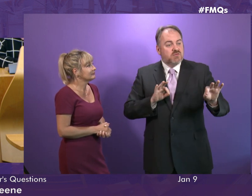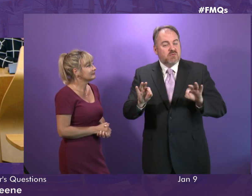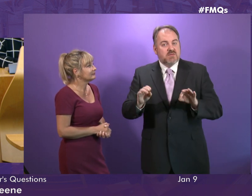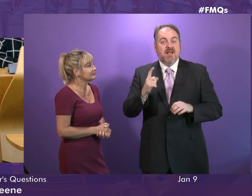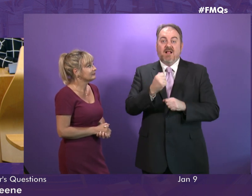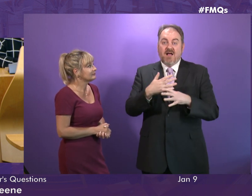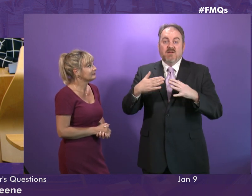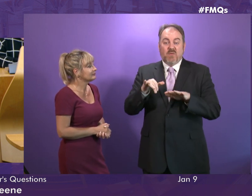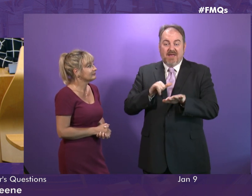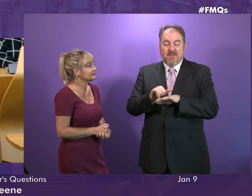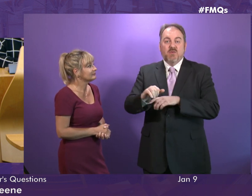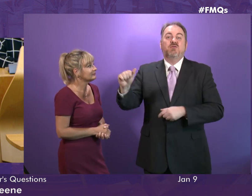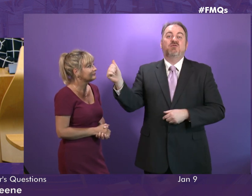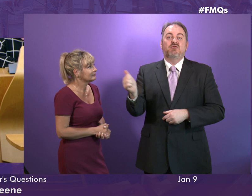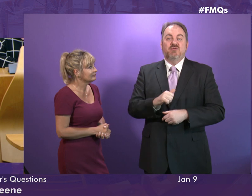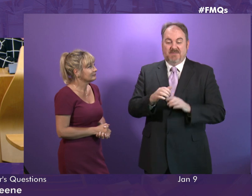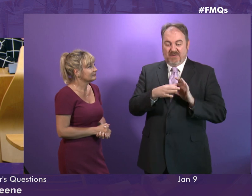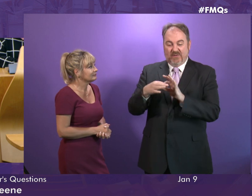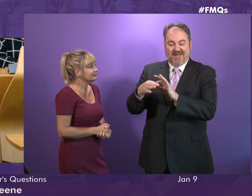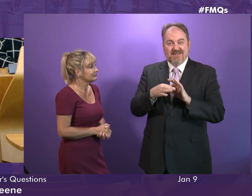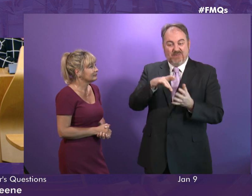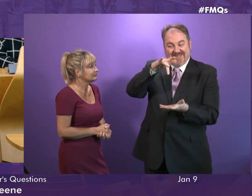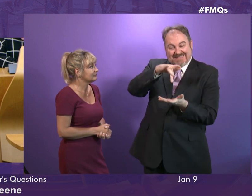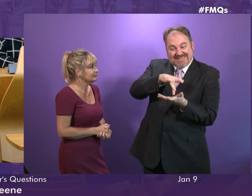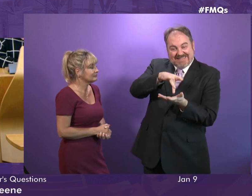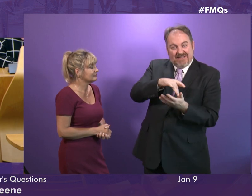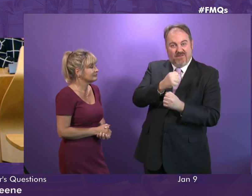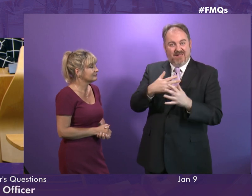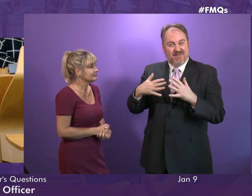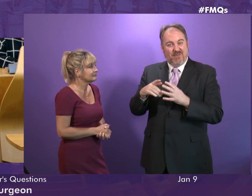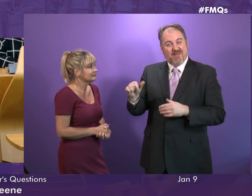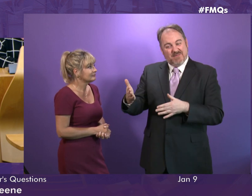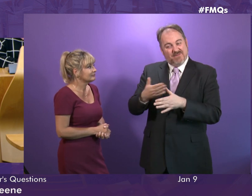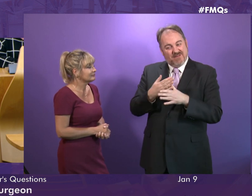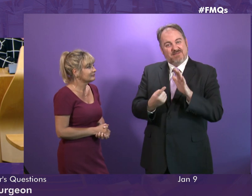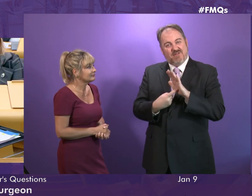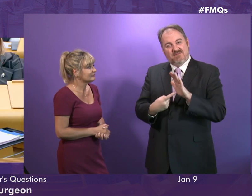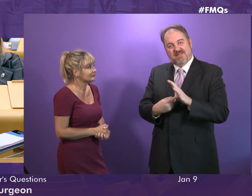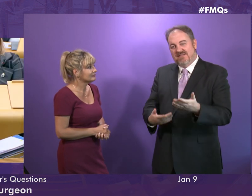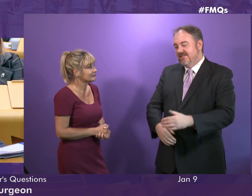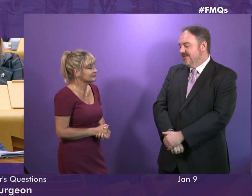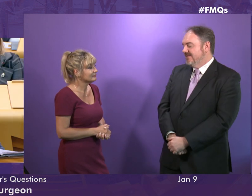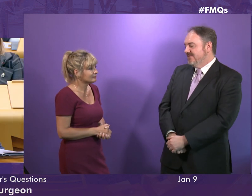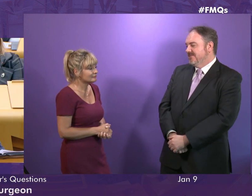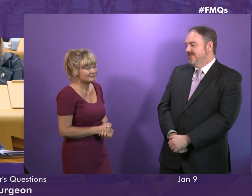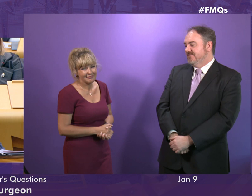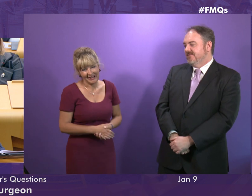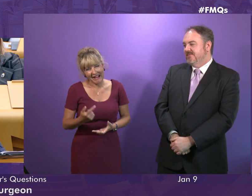airport will be connected to the city of Glasgow? The First Minister: I have already made pretty clear my views